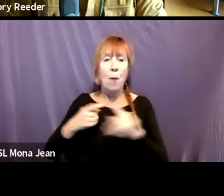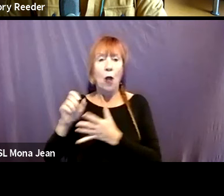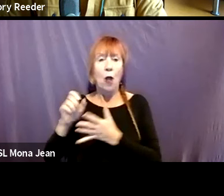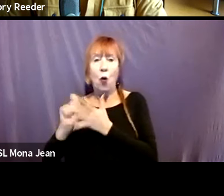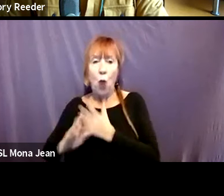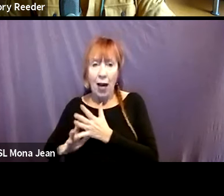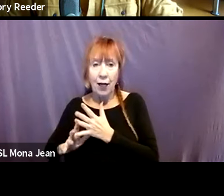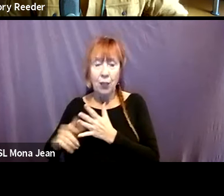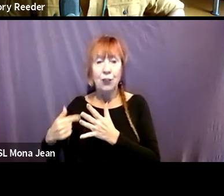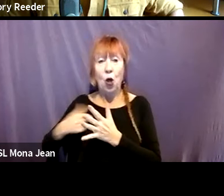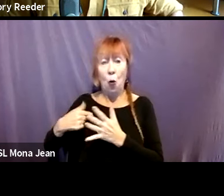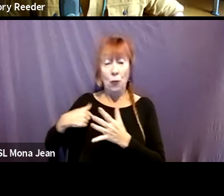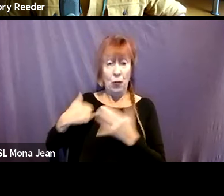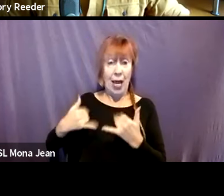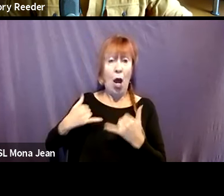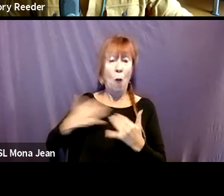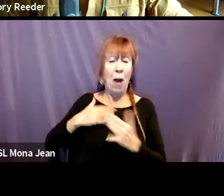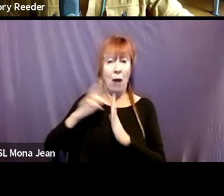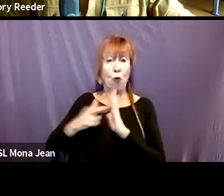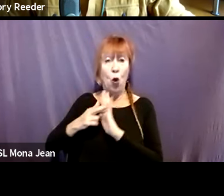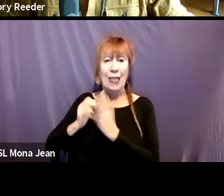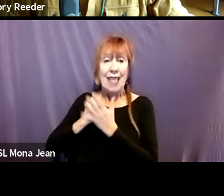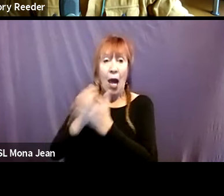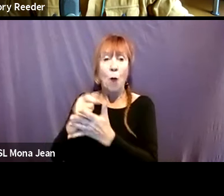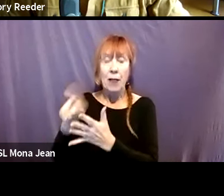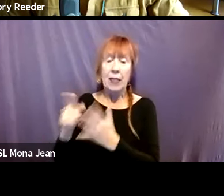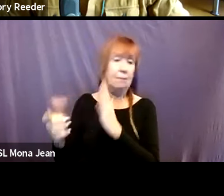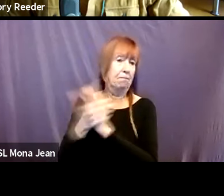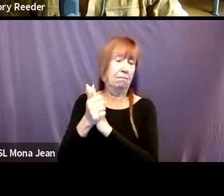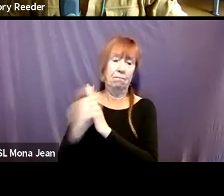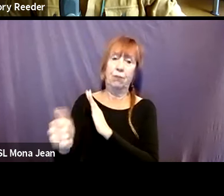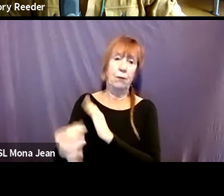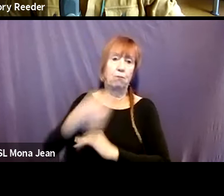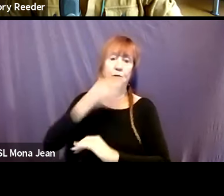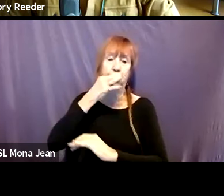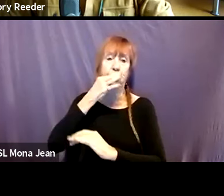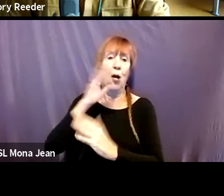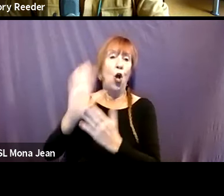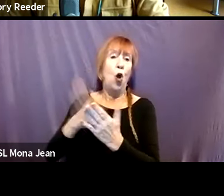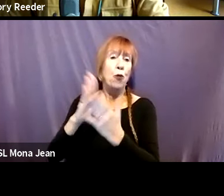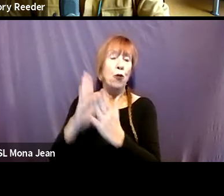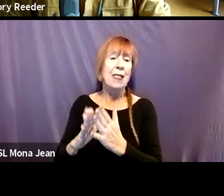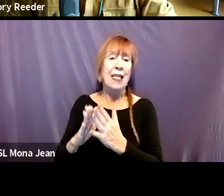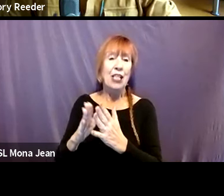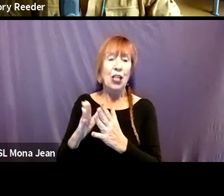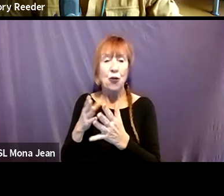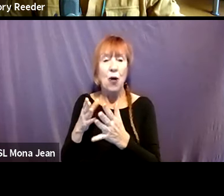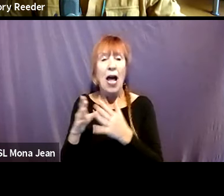this really, really talented musician kinda craft the stories that he wanted to tell, and just guide him the best I can,